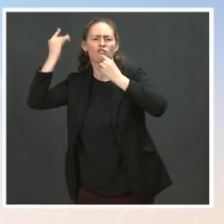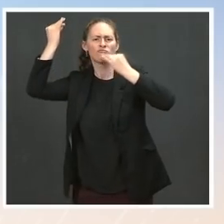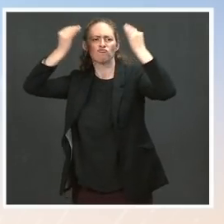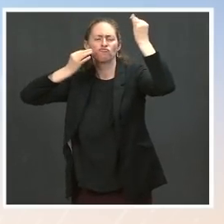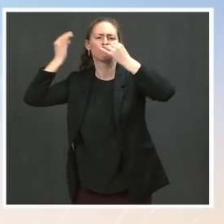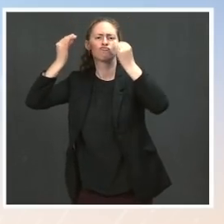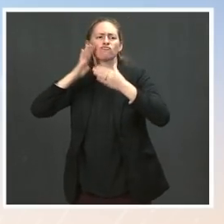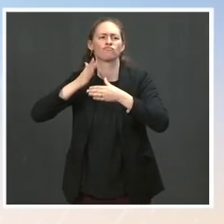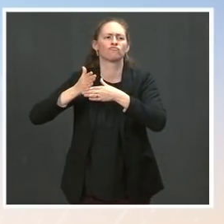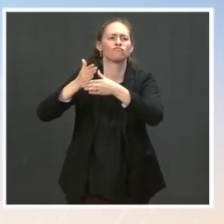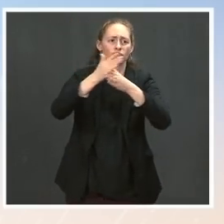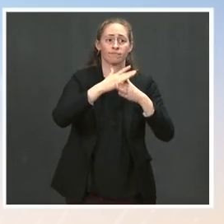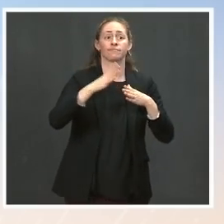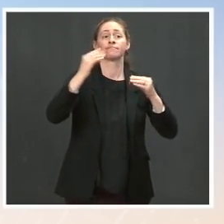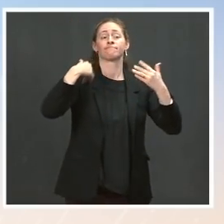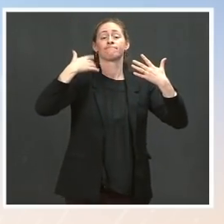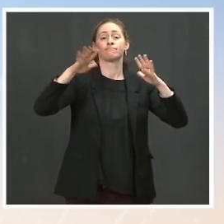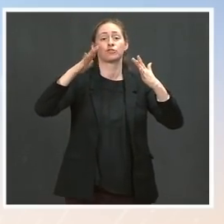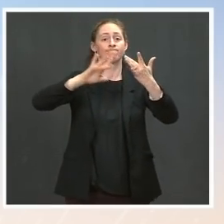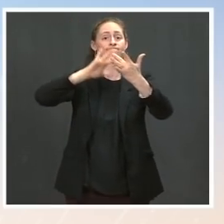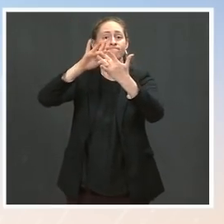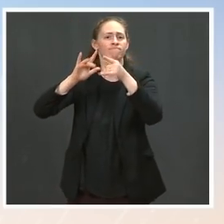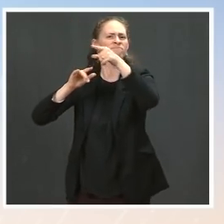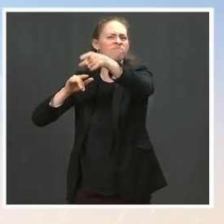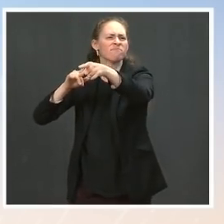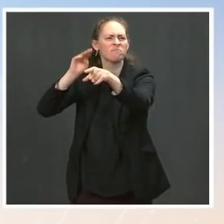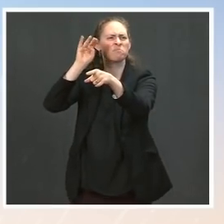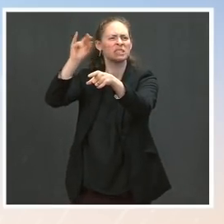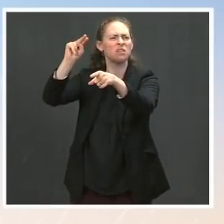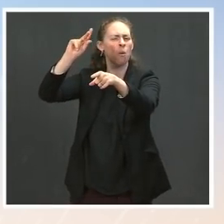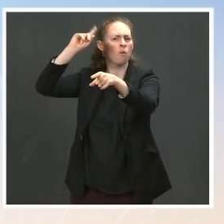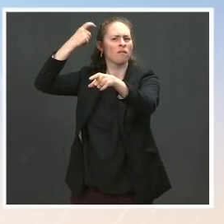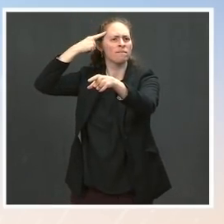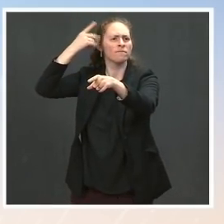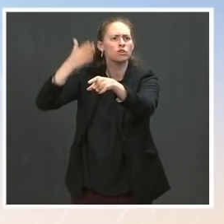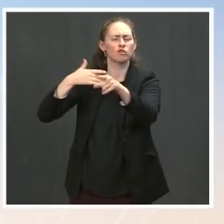in touch with the mayor, in touch with local enforcement -- law enforcement authorities as well.